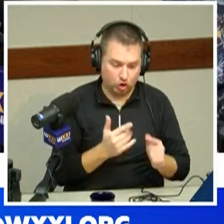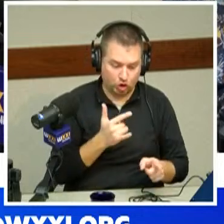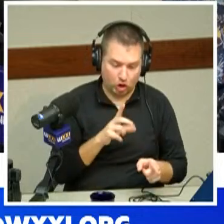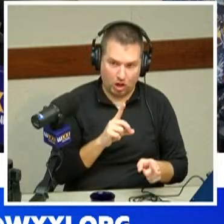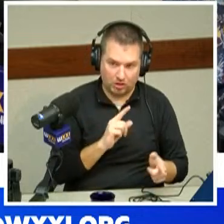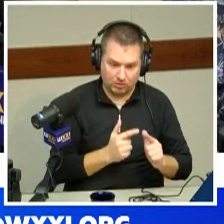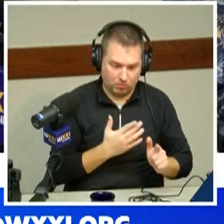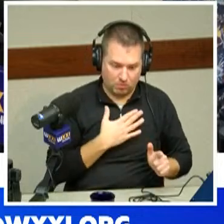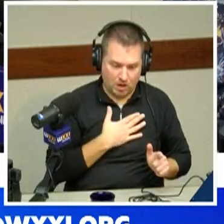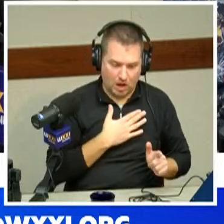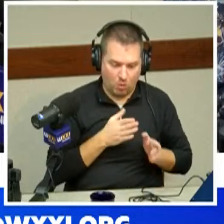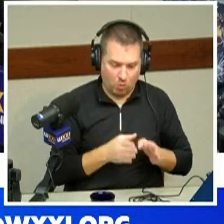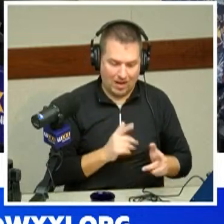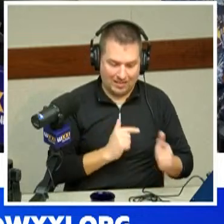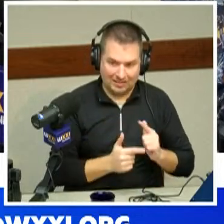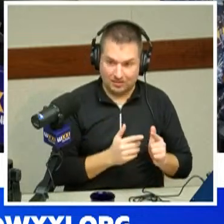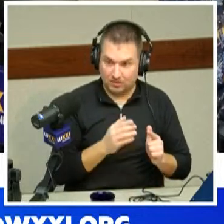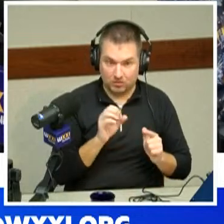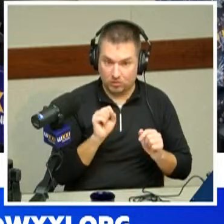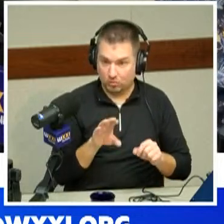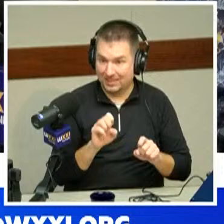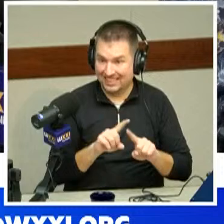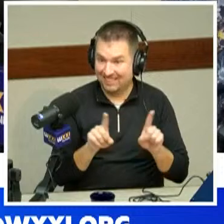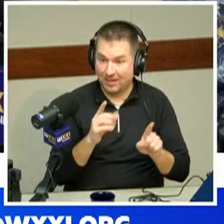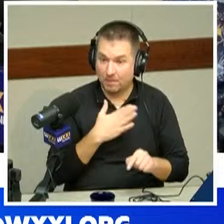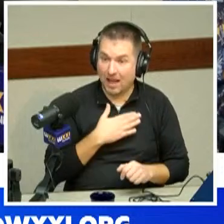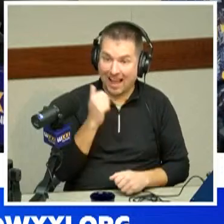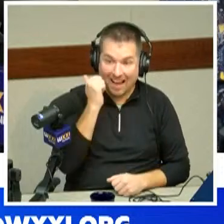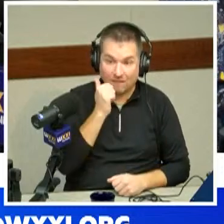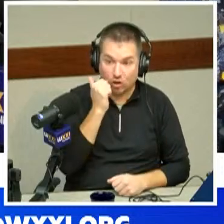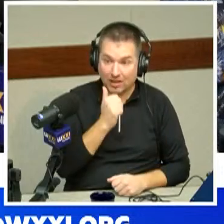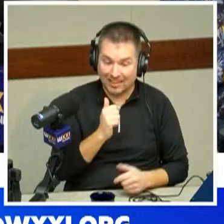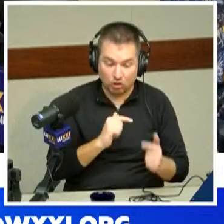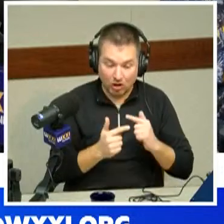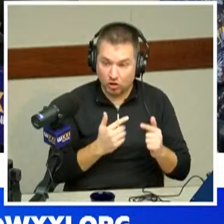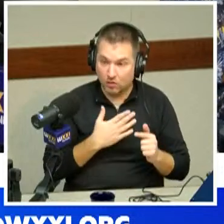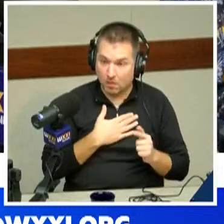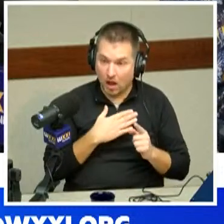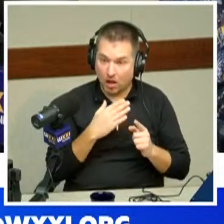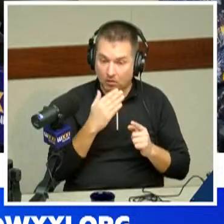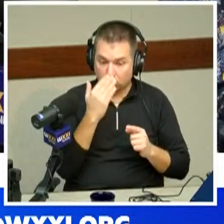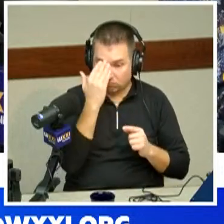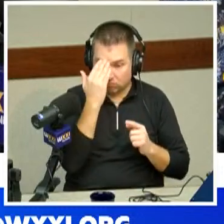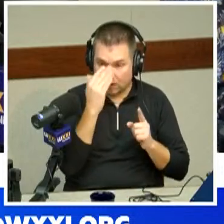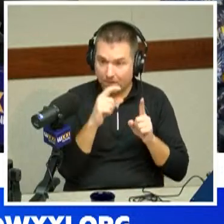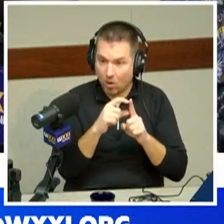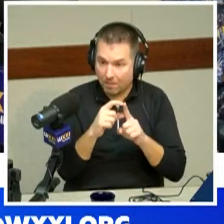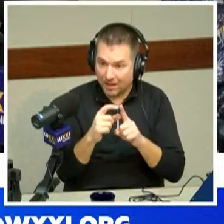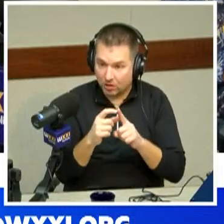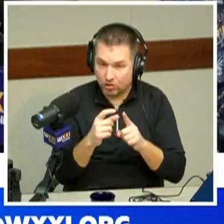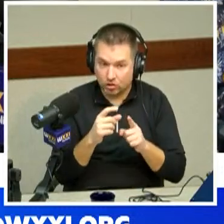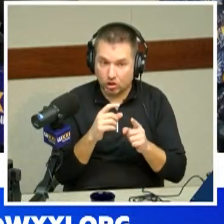interaction the the day-to-day interaction the vocabulary and their um learning trajectory are